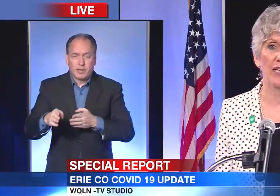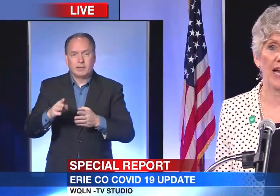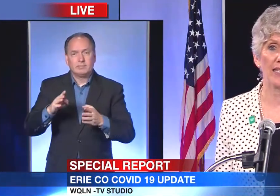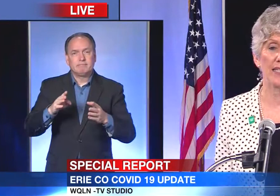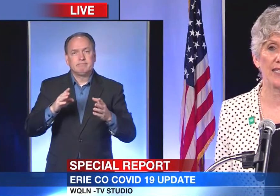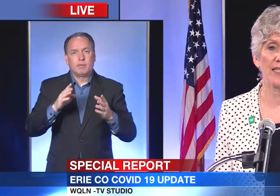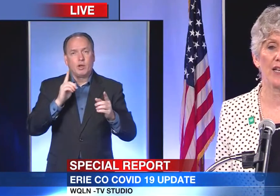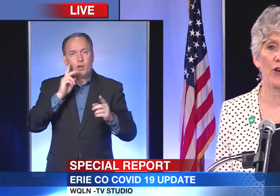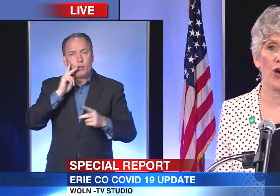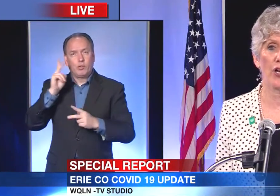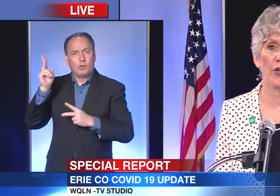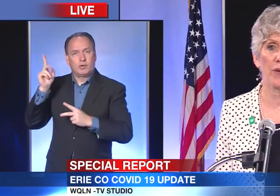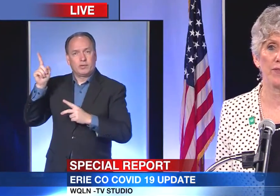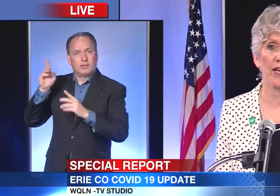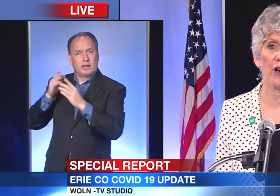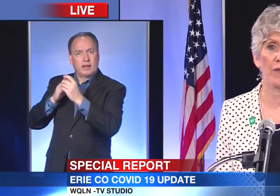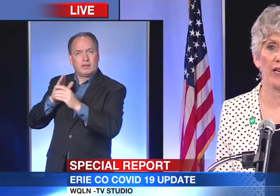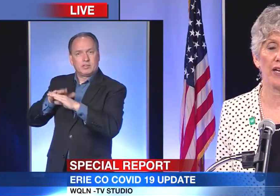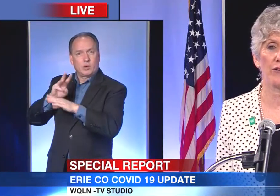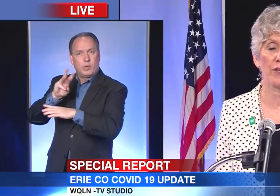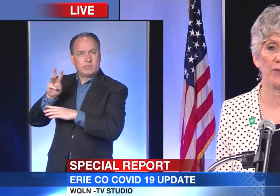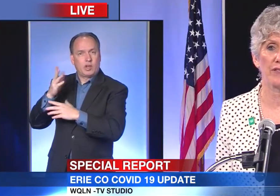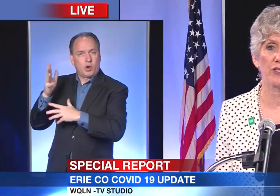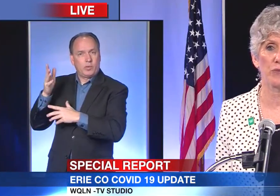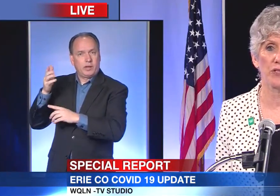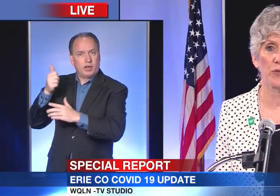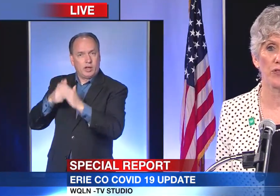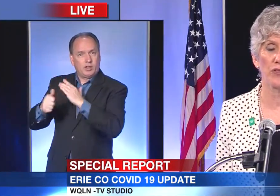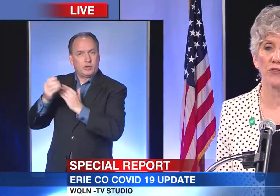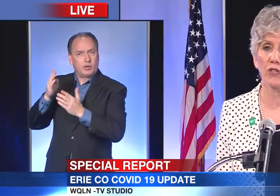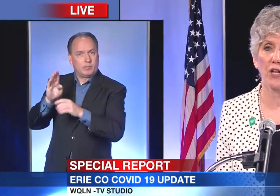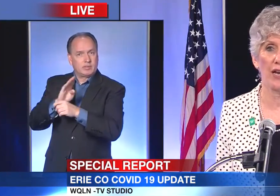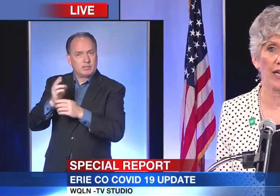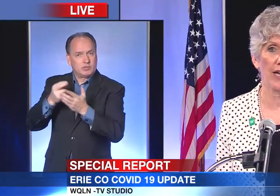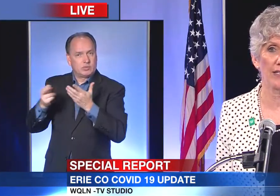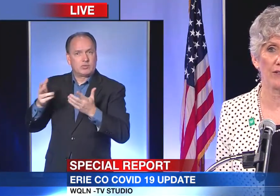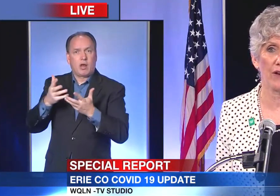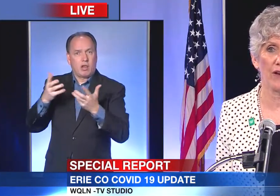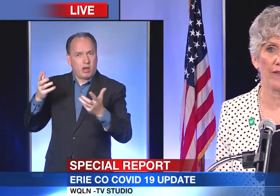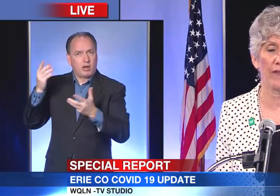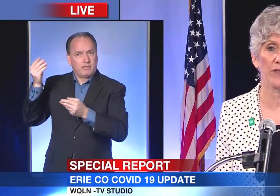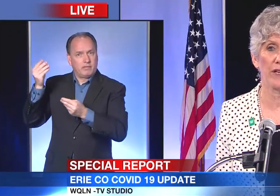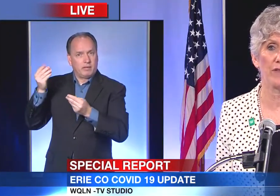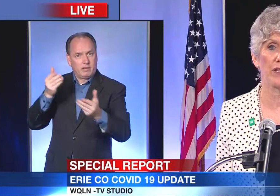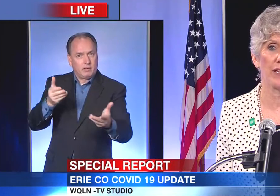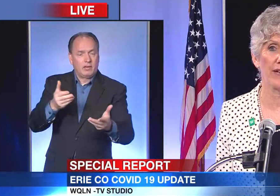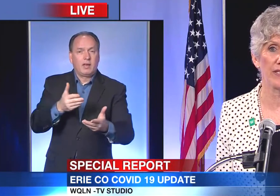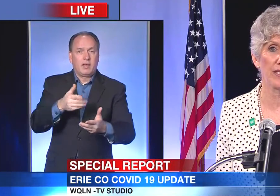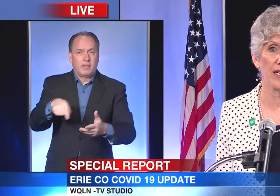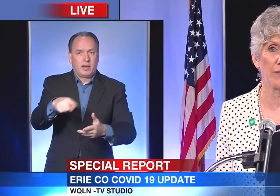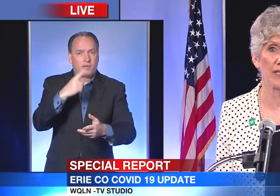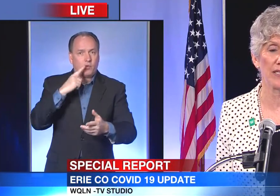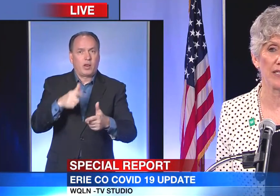NOW, MAYBE SPEND SOME TIME OVER THE WEEKEND PUTTING TOGETHER YOUR WRITTEN PLAN. LOOK AT THE GUIDANCES THAT ARE ON OUR WEBSITE ALREADY DURING THE BUSINESS RESOURCES.